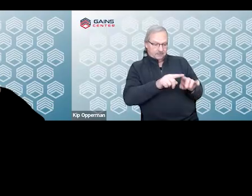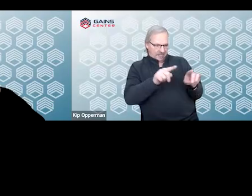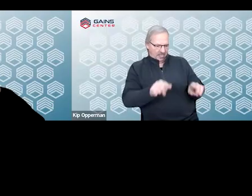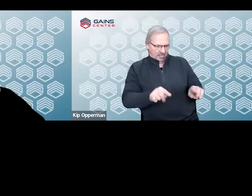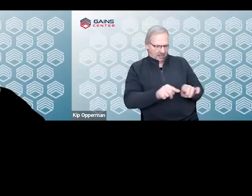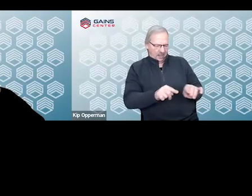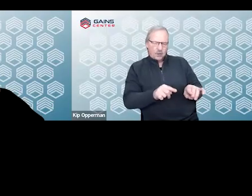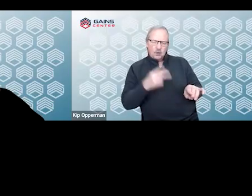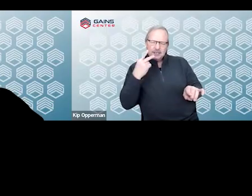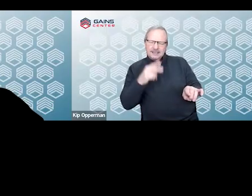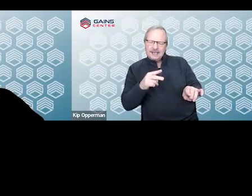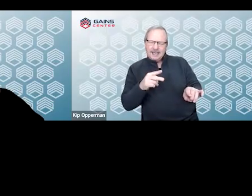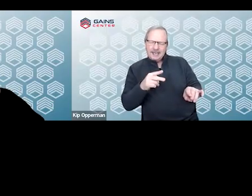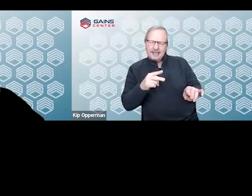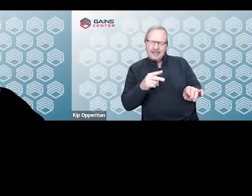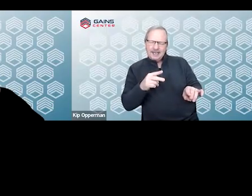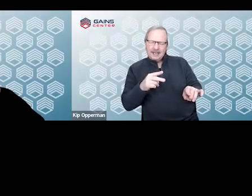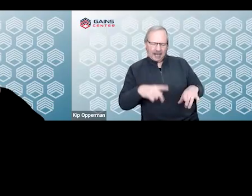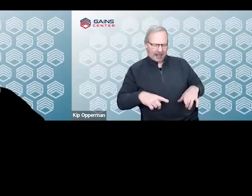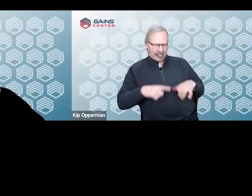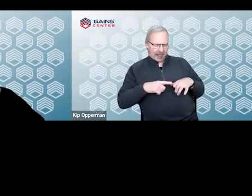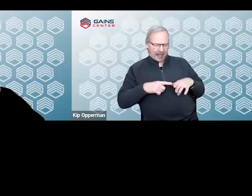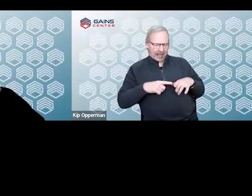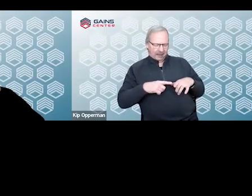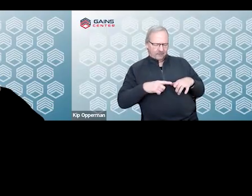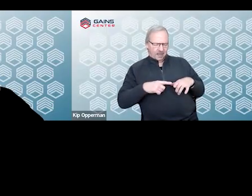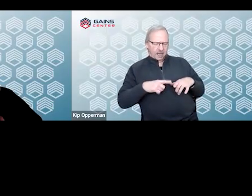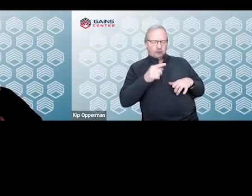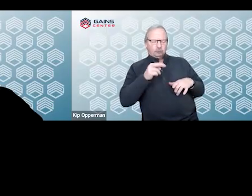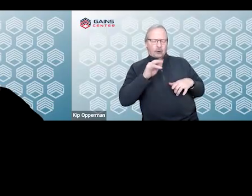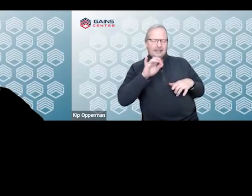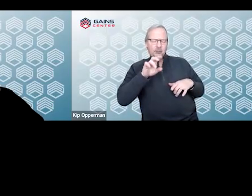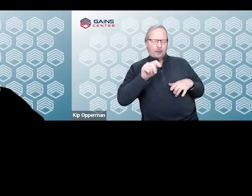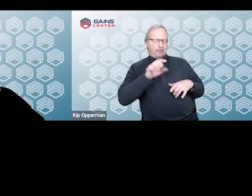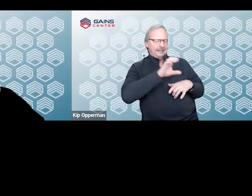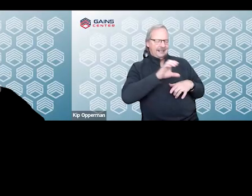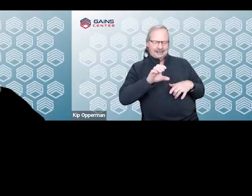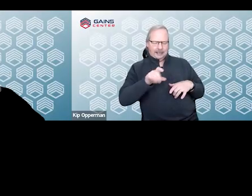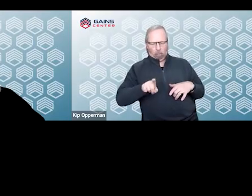You should see a Live Transcript CC button, and then be able to navigate from there.